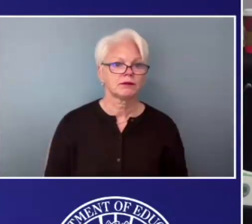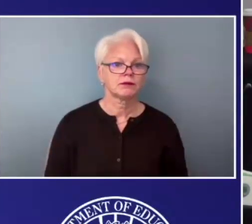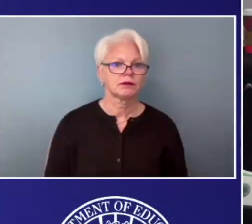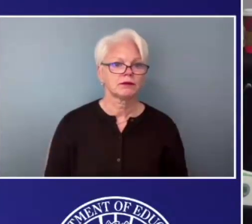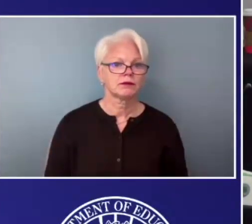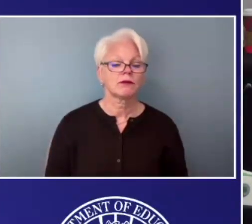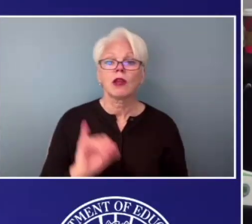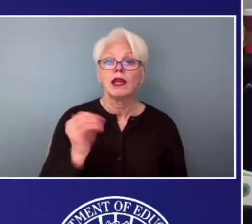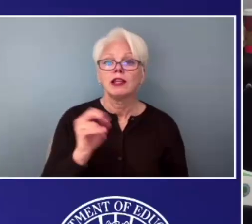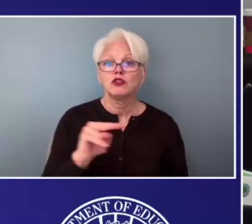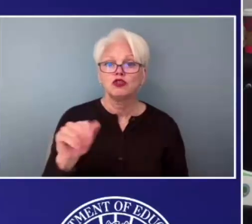Jenna, and then Scott.